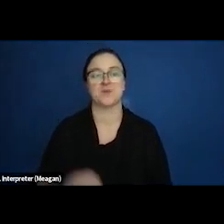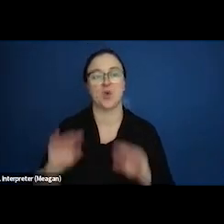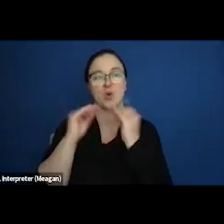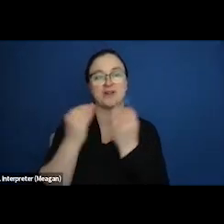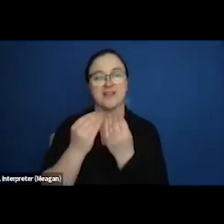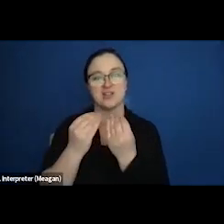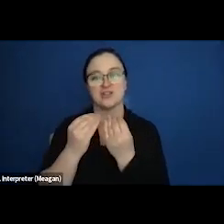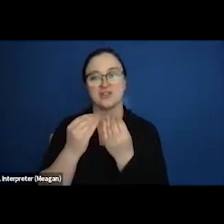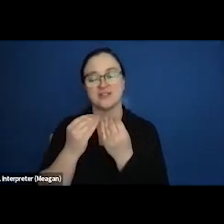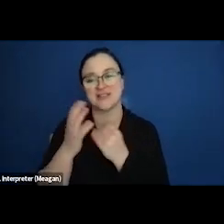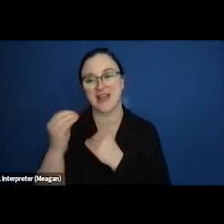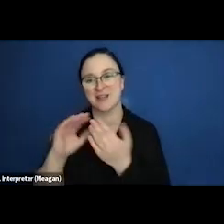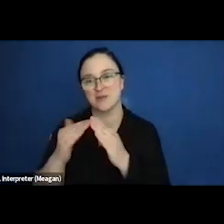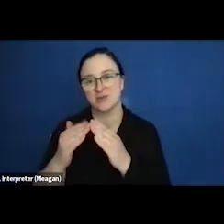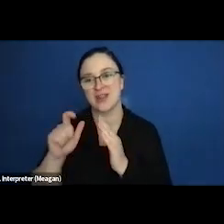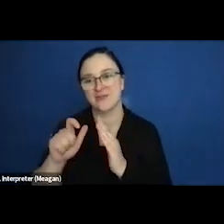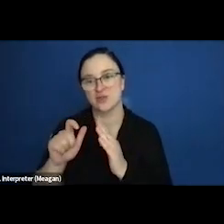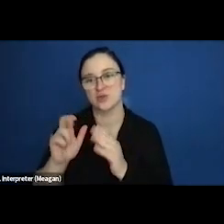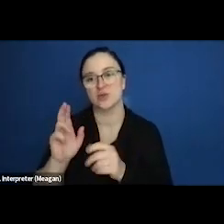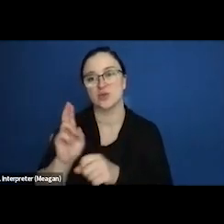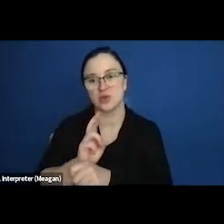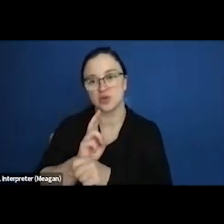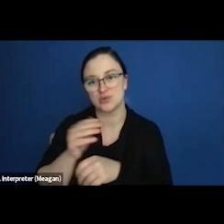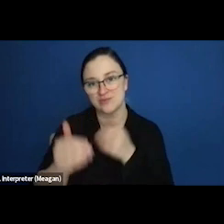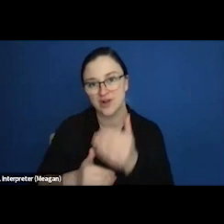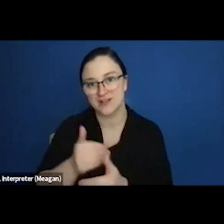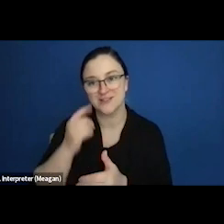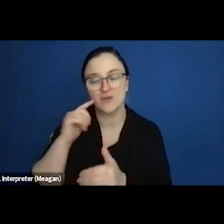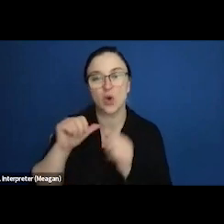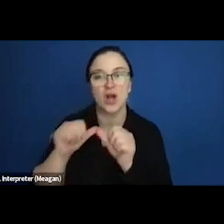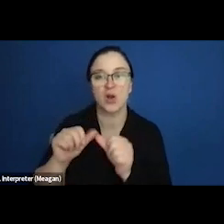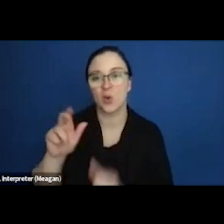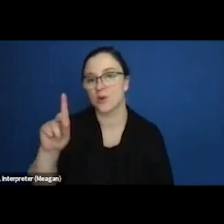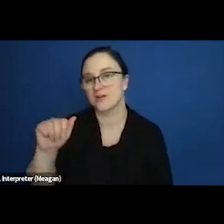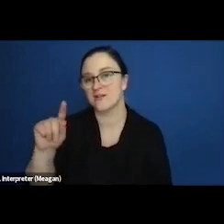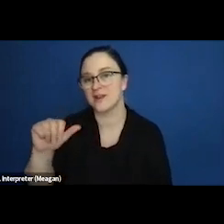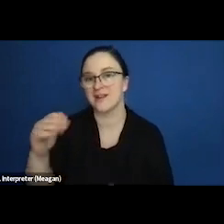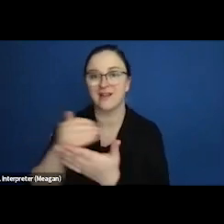must be sure to implement processes or ongoing data collection and feedback.